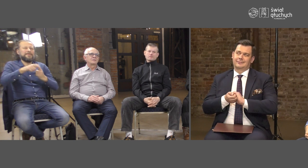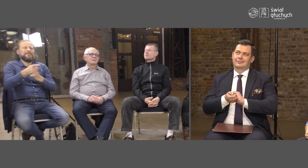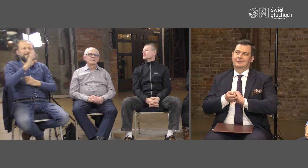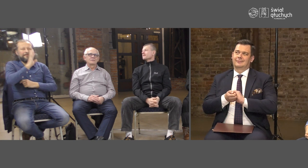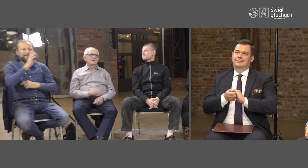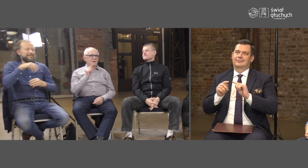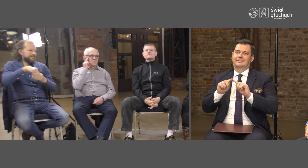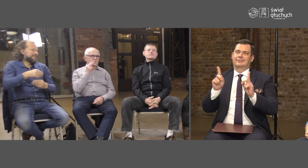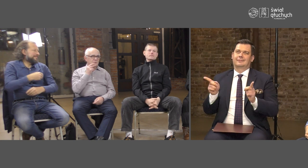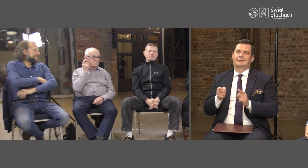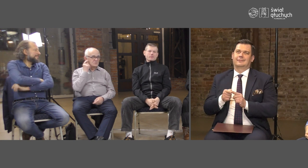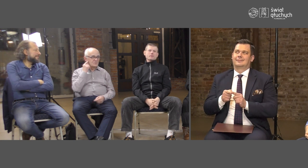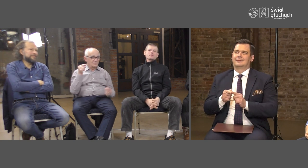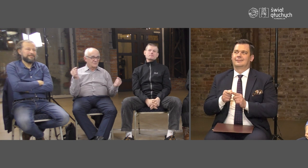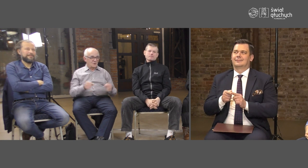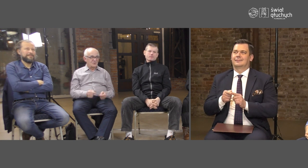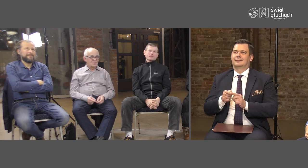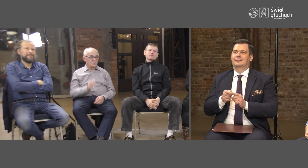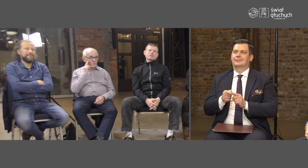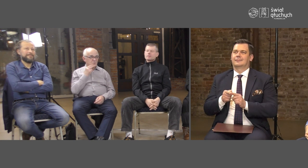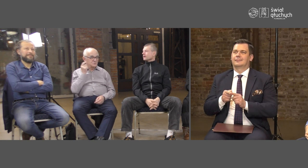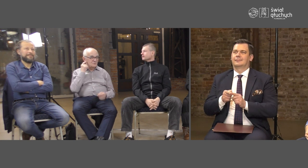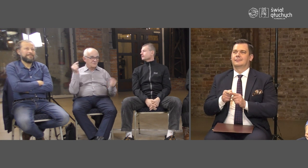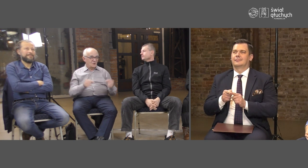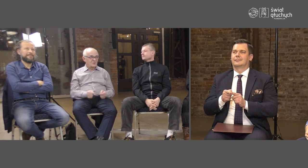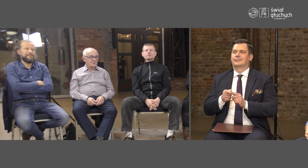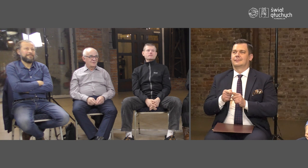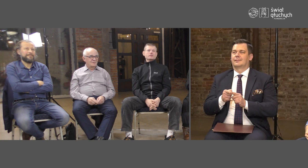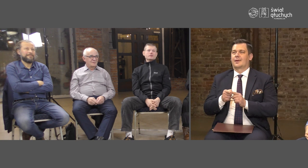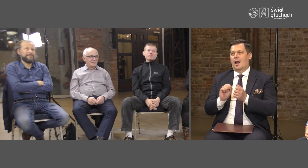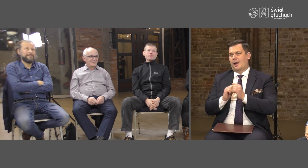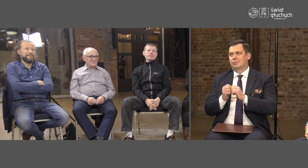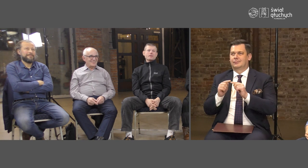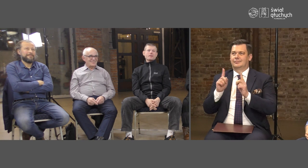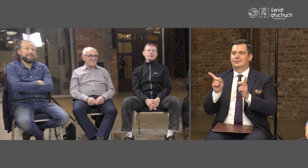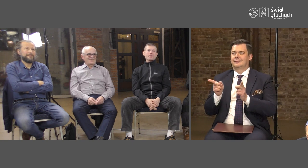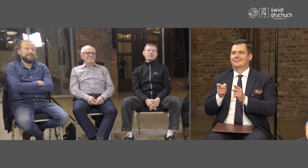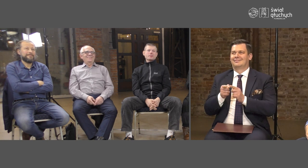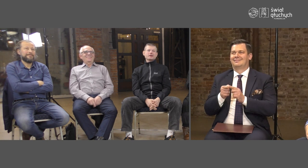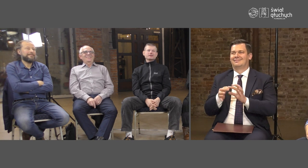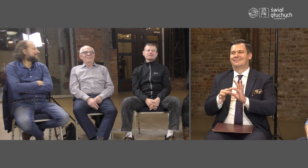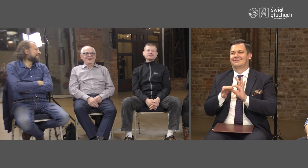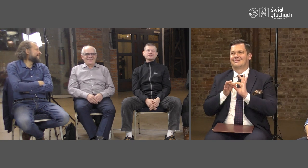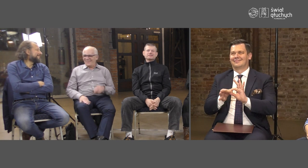[Eugeniusz]: And the hearing impaired. [Marek]: Deaf and hearing dispute? [Tomasz]: Or a heart!